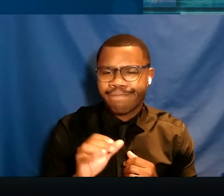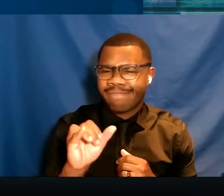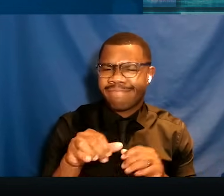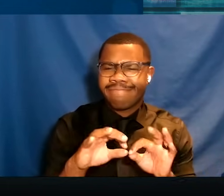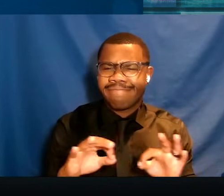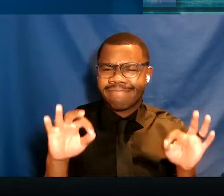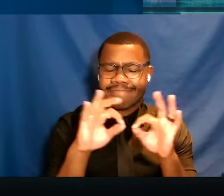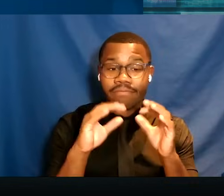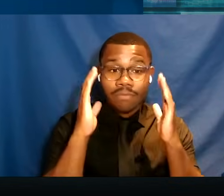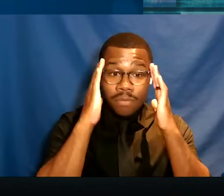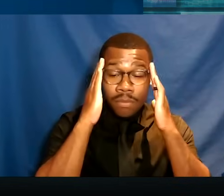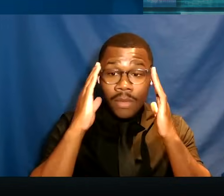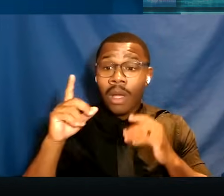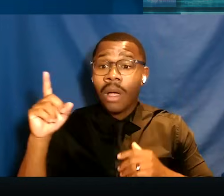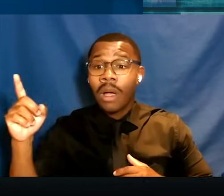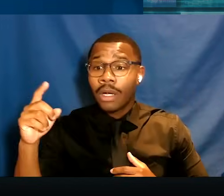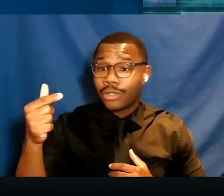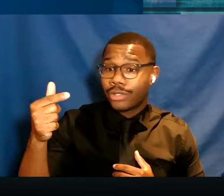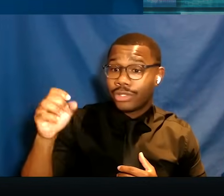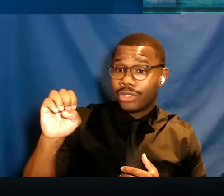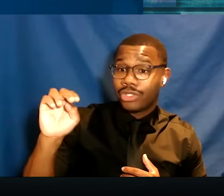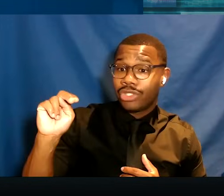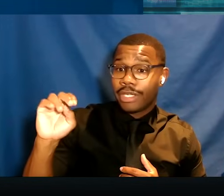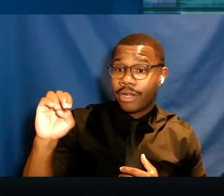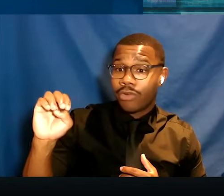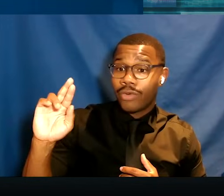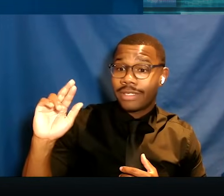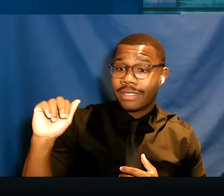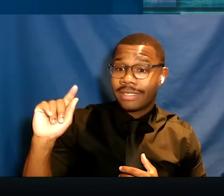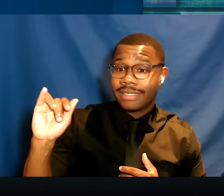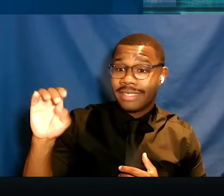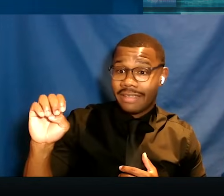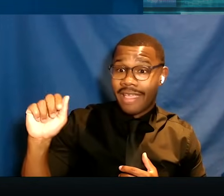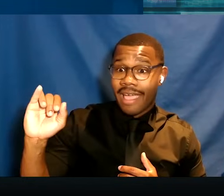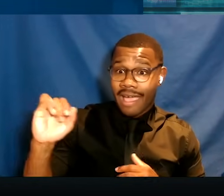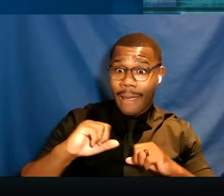You know, those generative AI protections were I, when we were negotiating, I was surprised that we got those